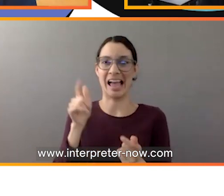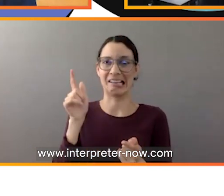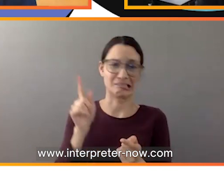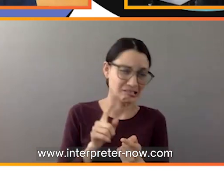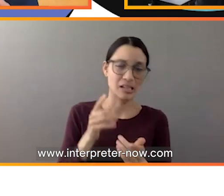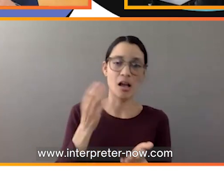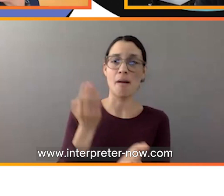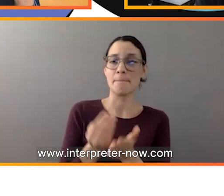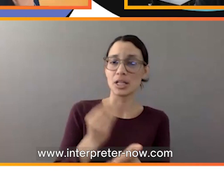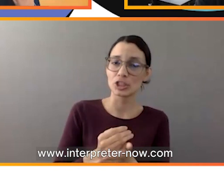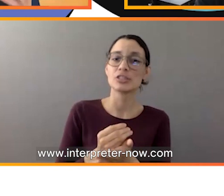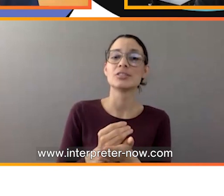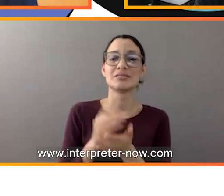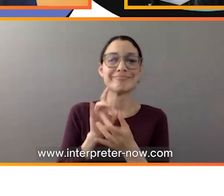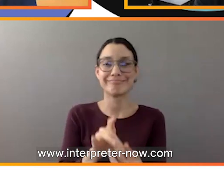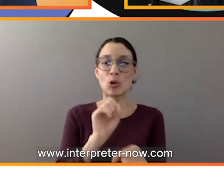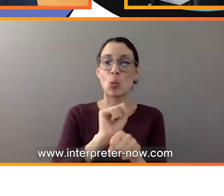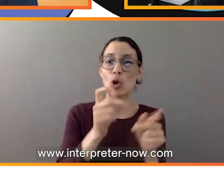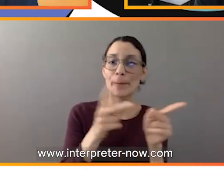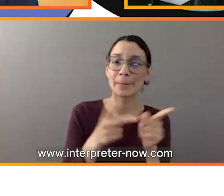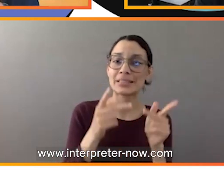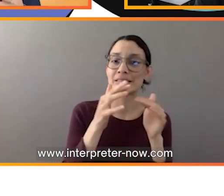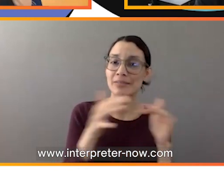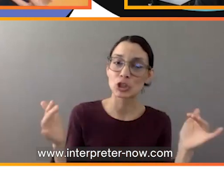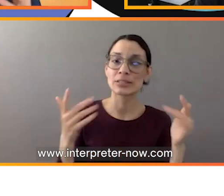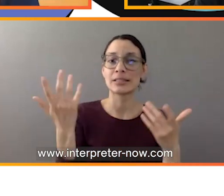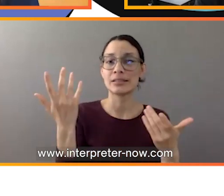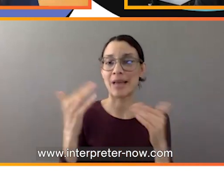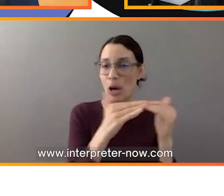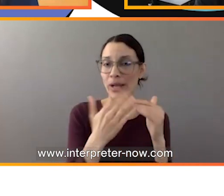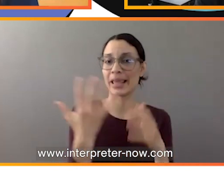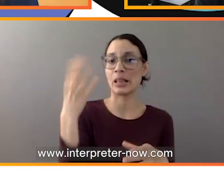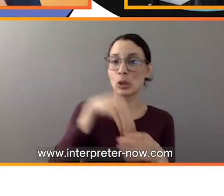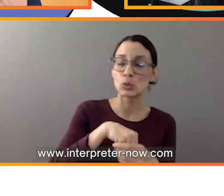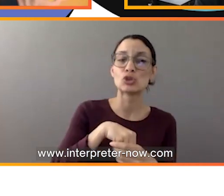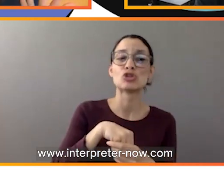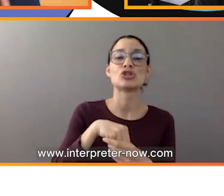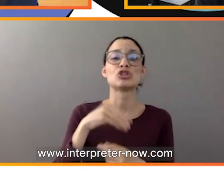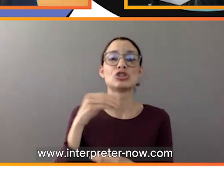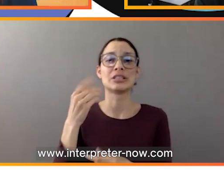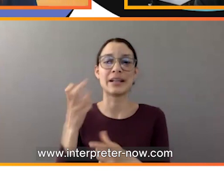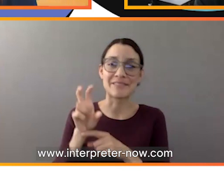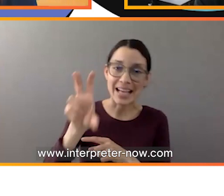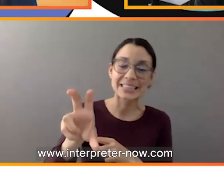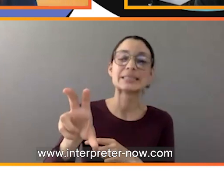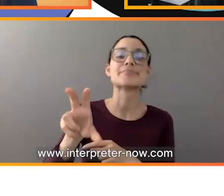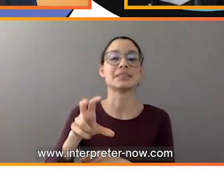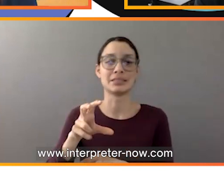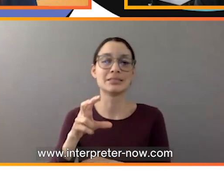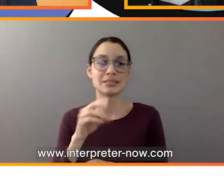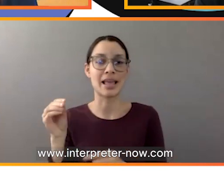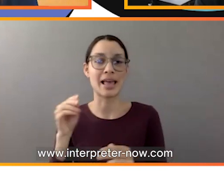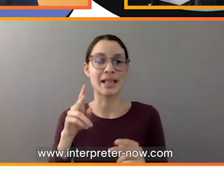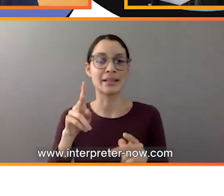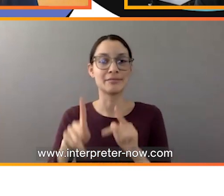I think that is a big key learning that I have had over the last 10 years, is that we